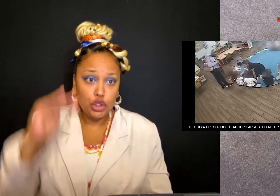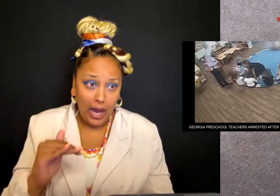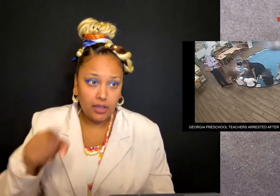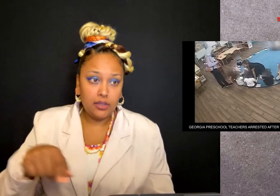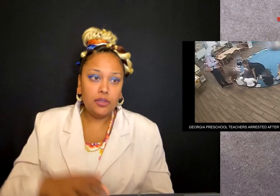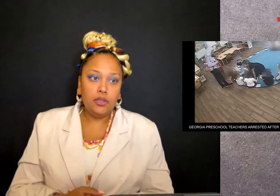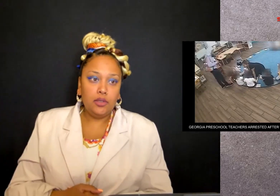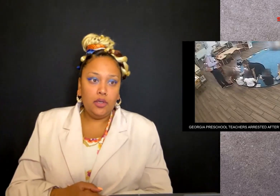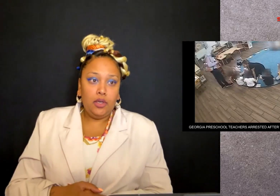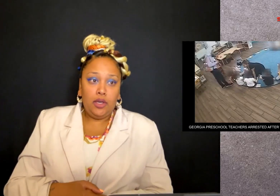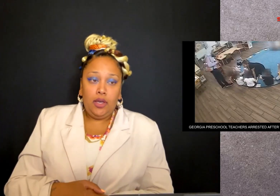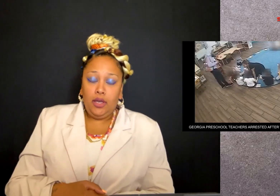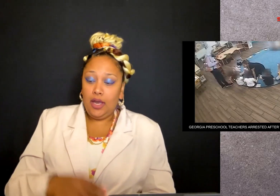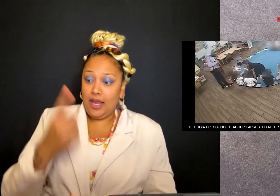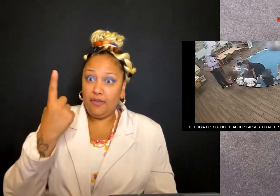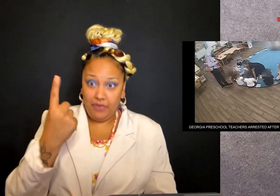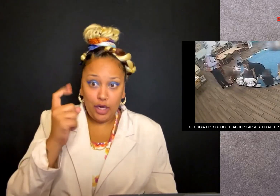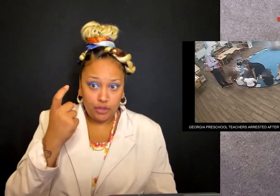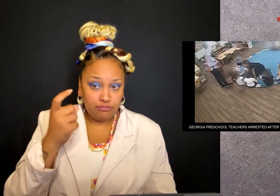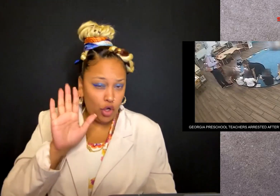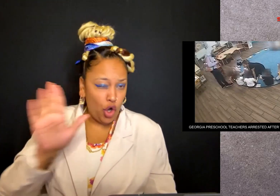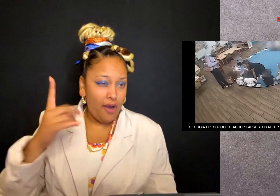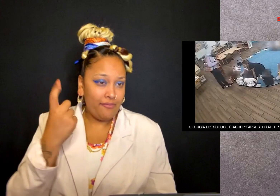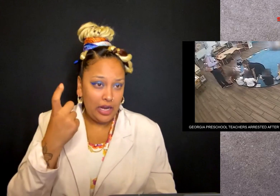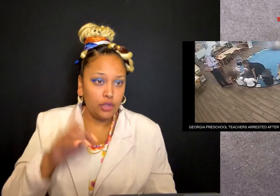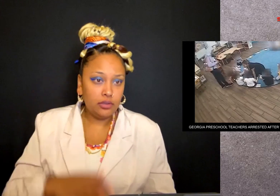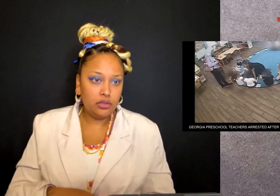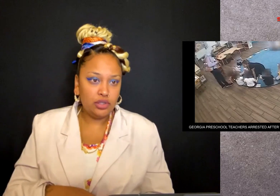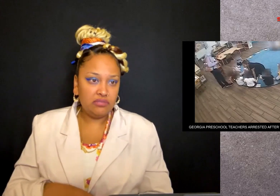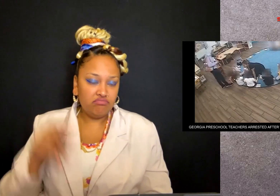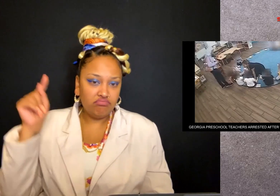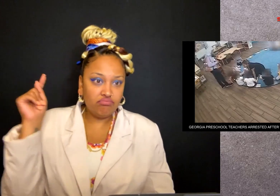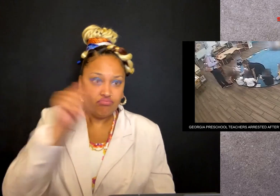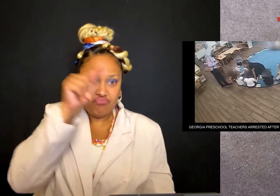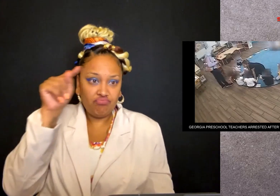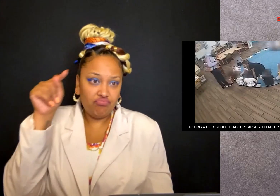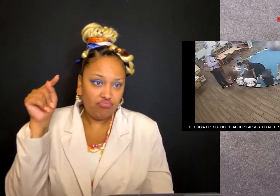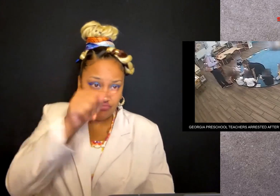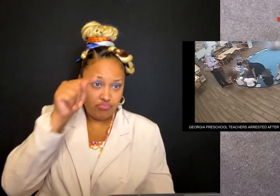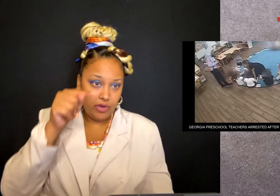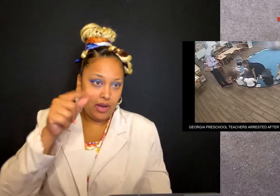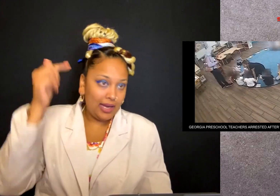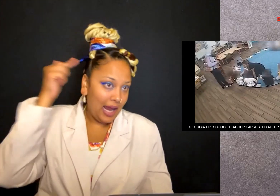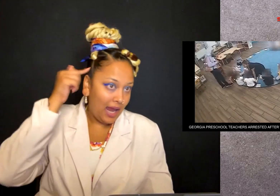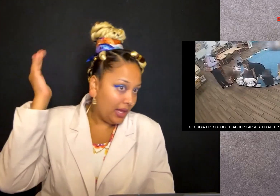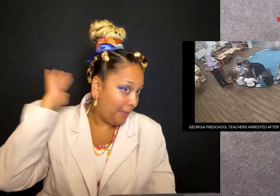the other teacher is on her knees in front of the same child and uses her finger to